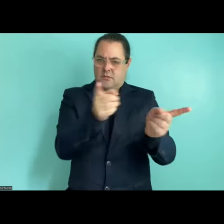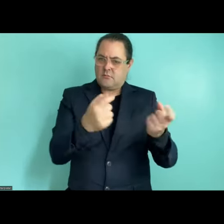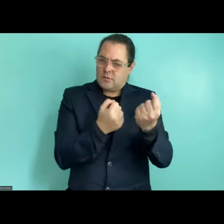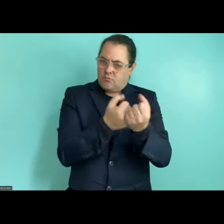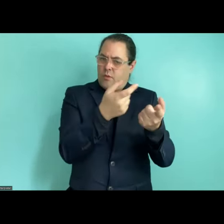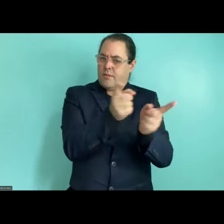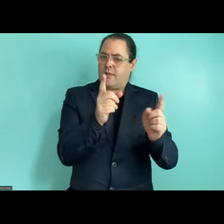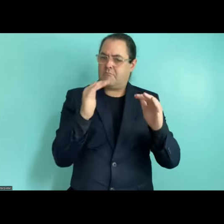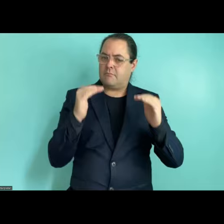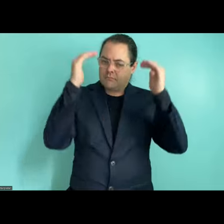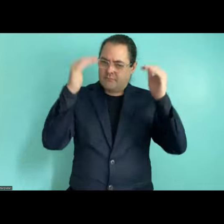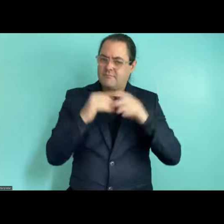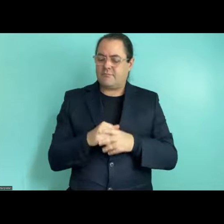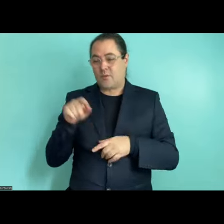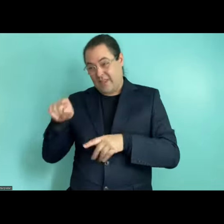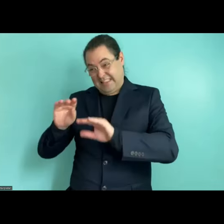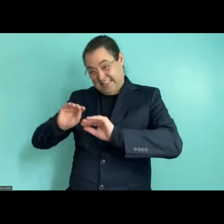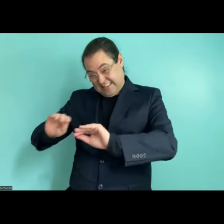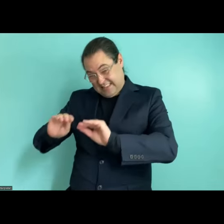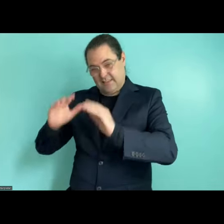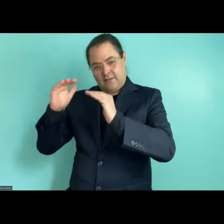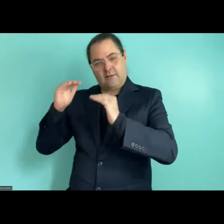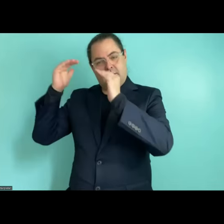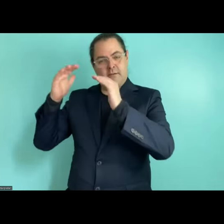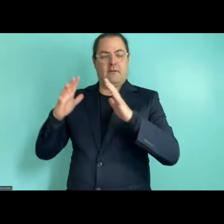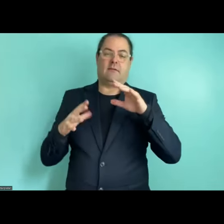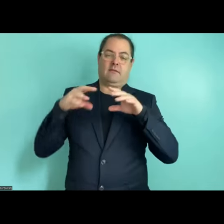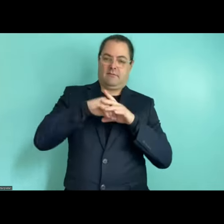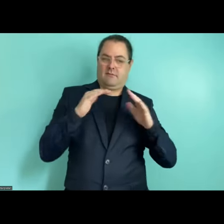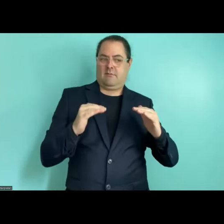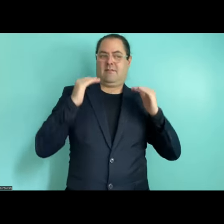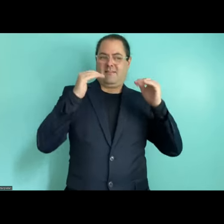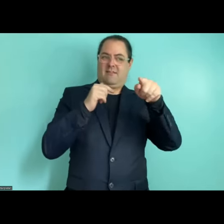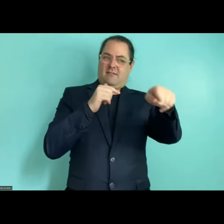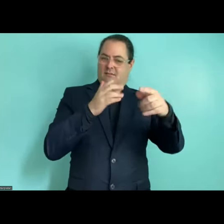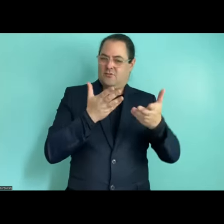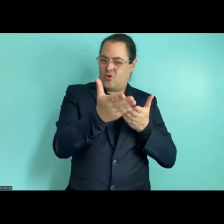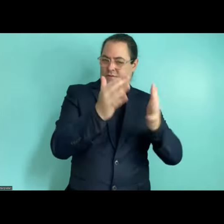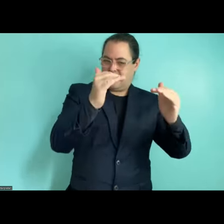programs like this you know speaks to the needs of the community where you know as most